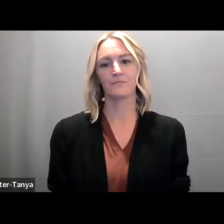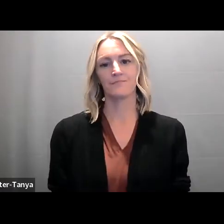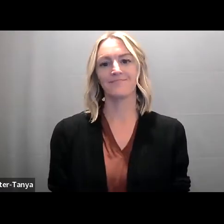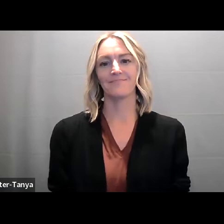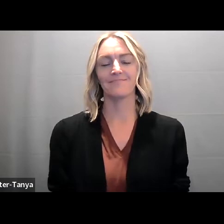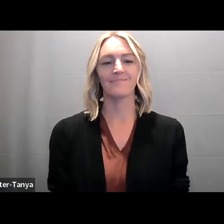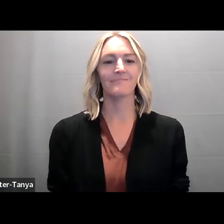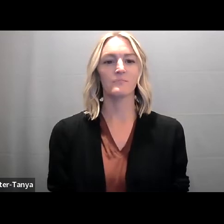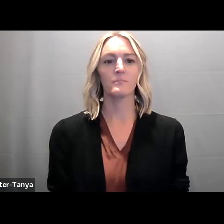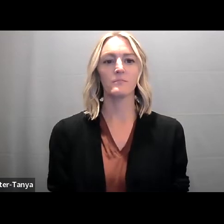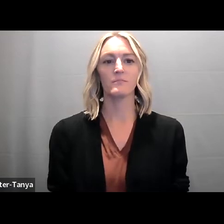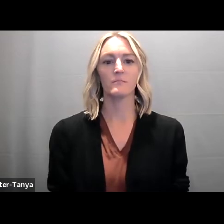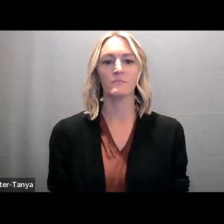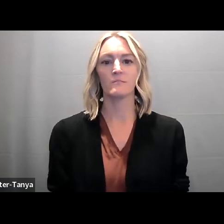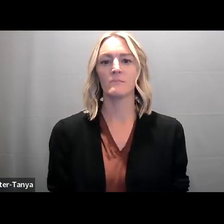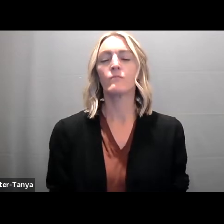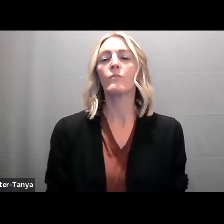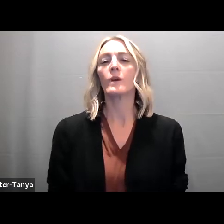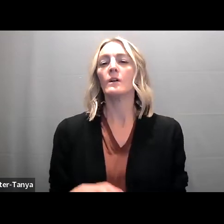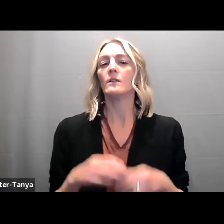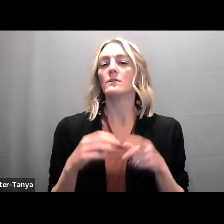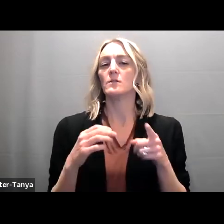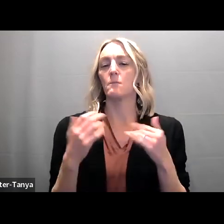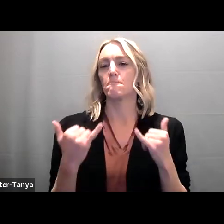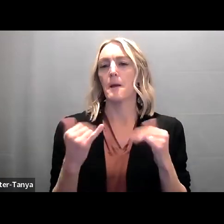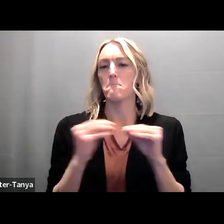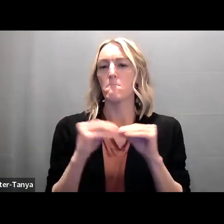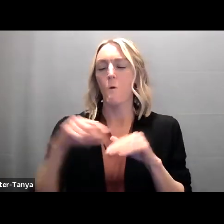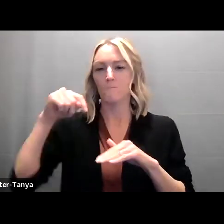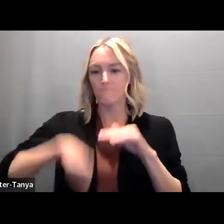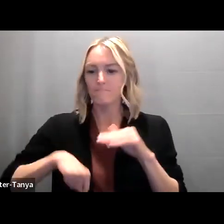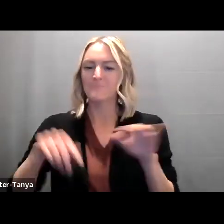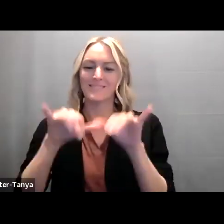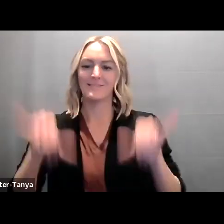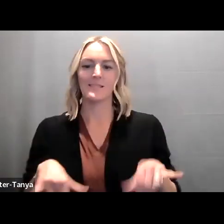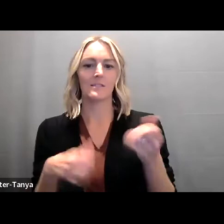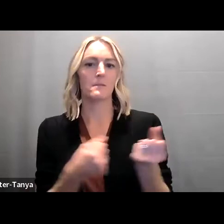So this really gets more into the systems advocacy piece which is really an example